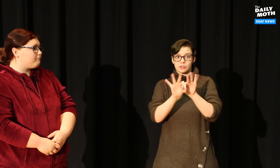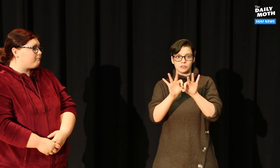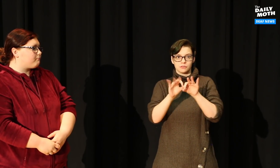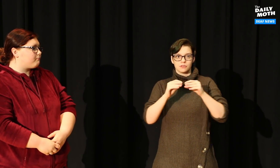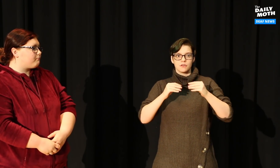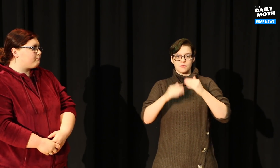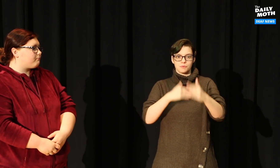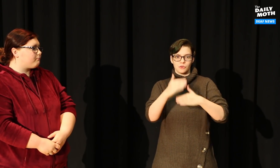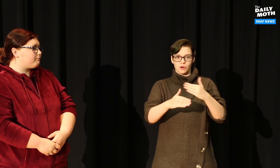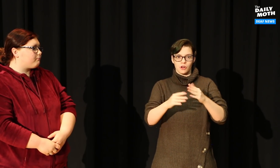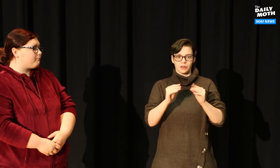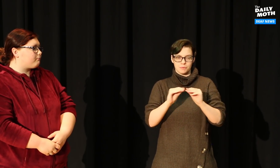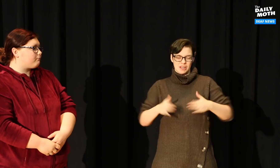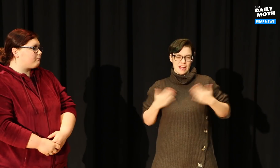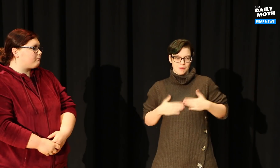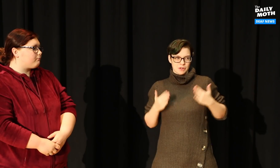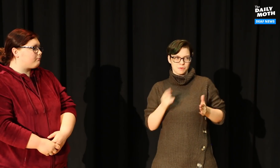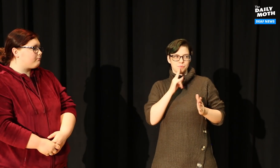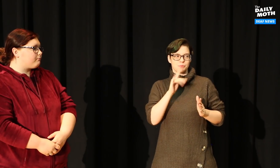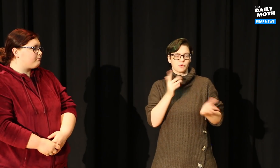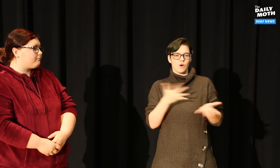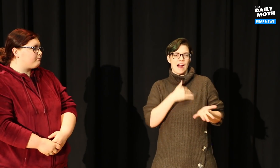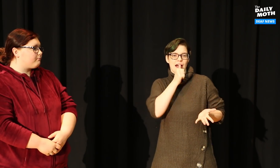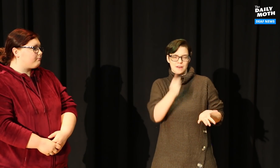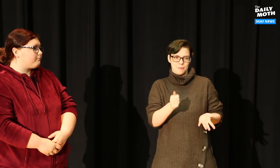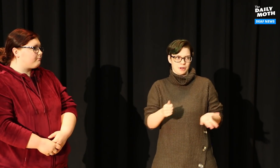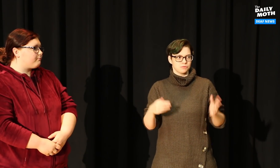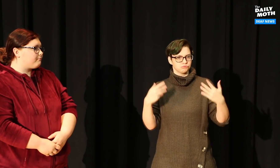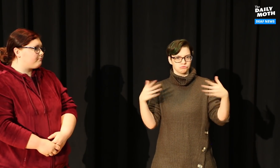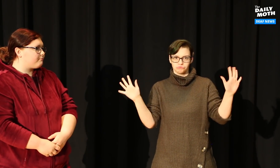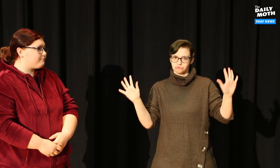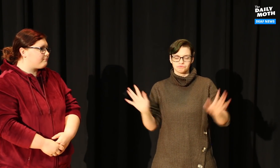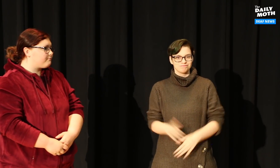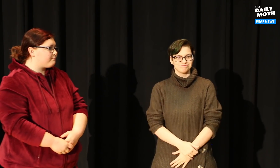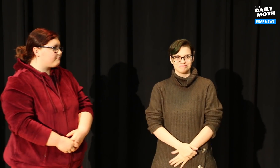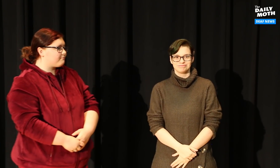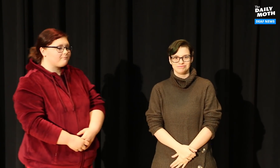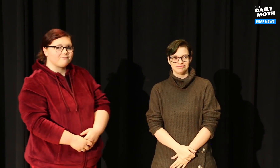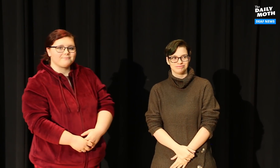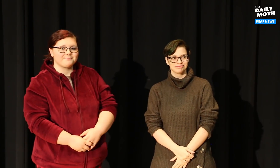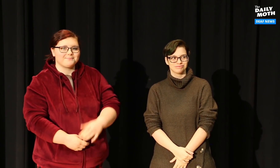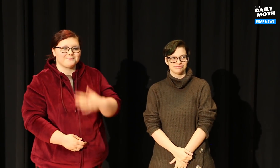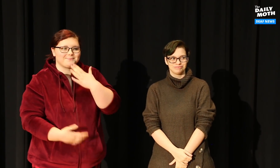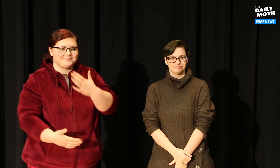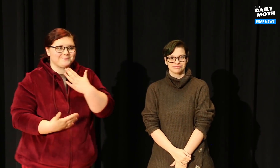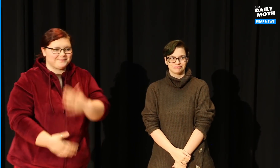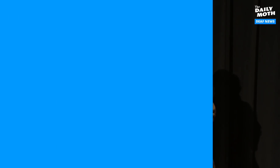The important thing is to move forward, to be happy and just be what I am. Thank you.